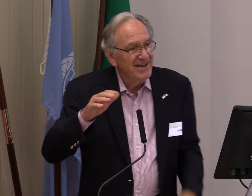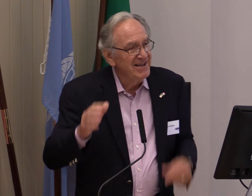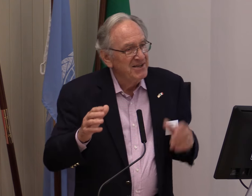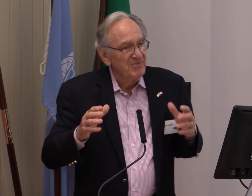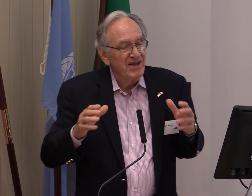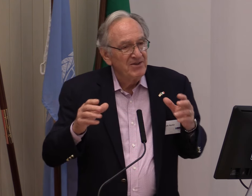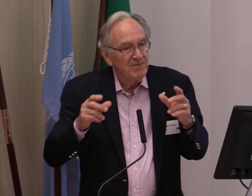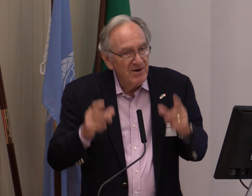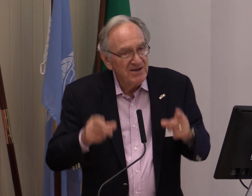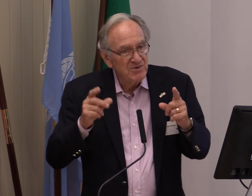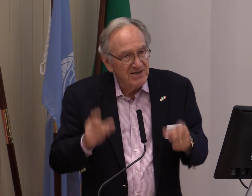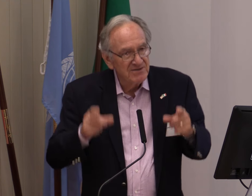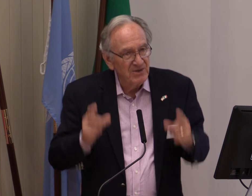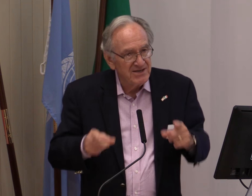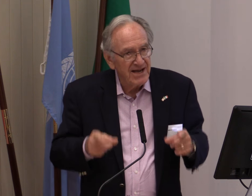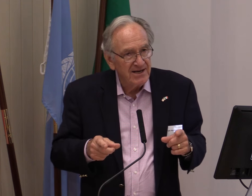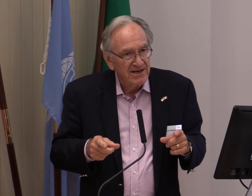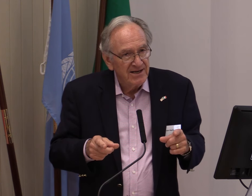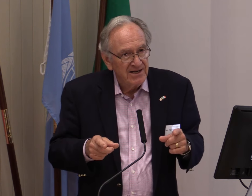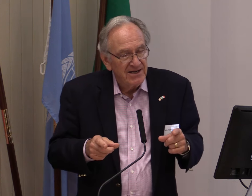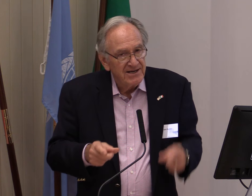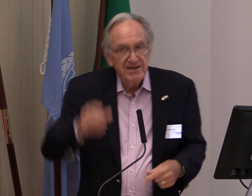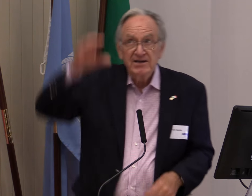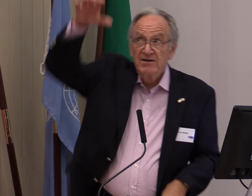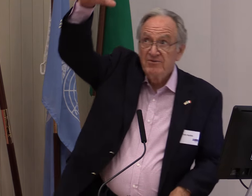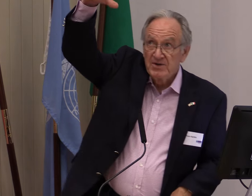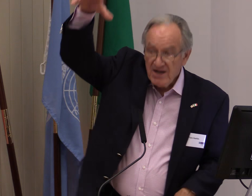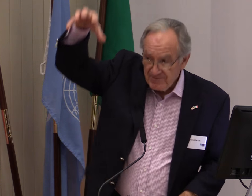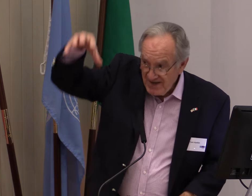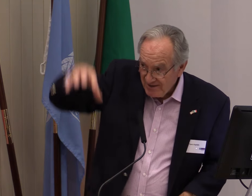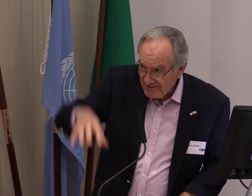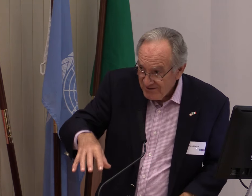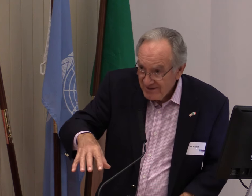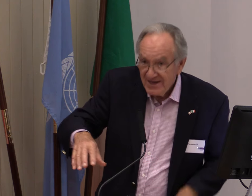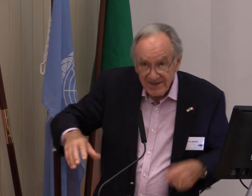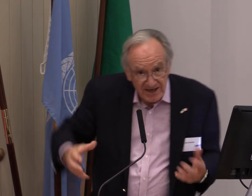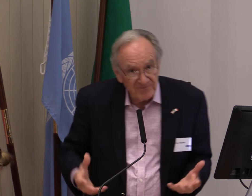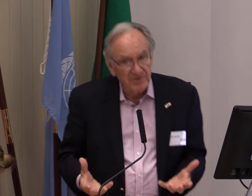Again the Americans with Disabilities Act didn't come from the top down, it came from